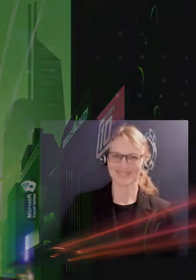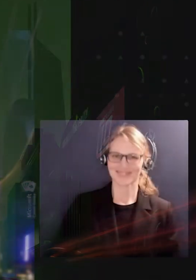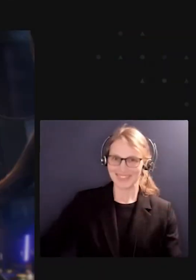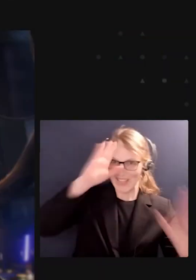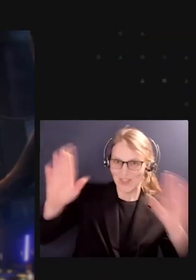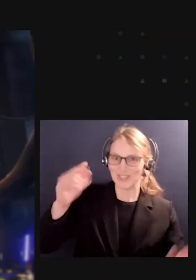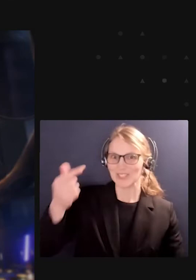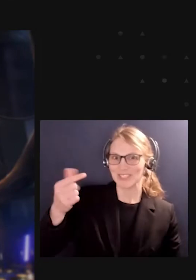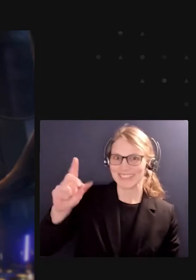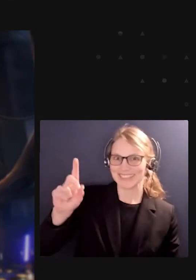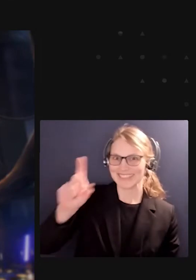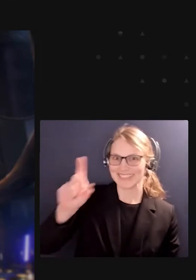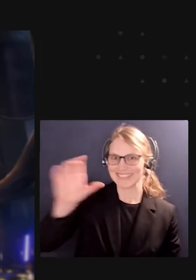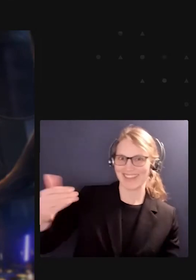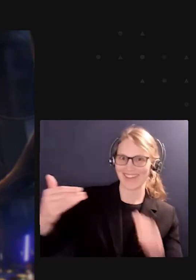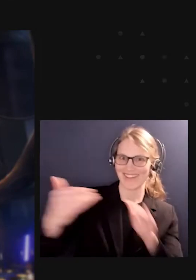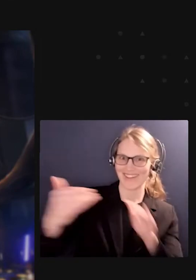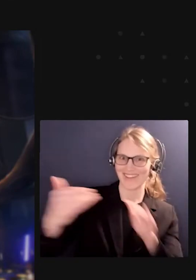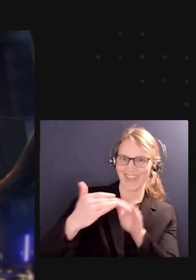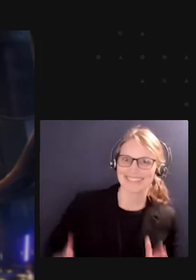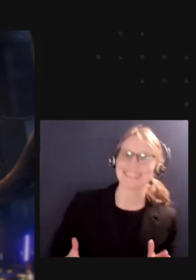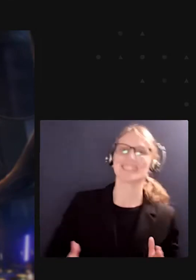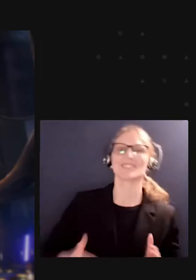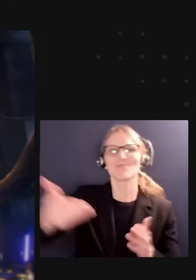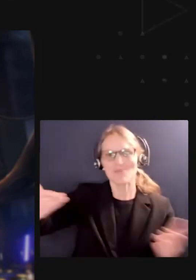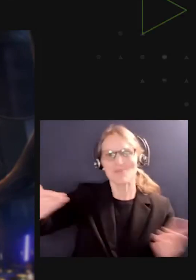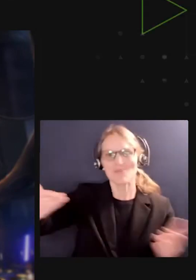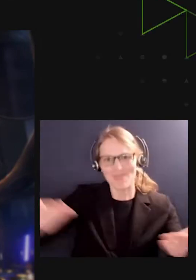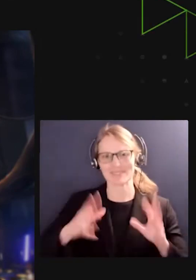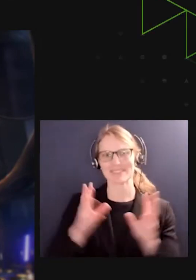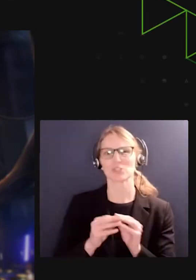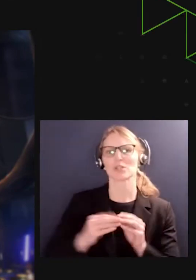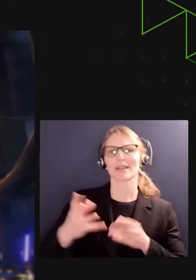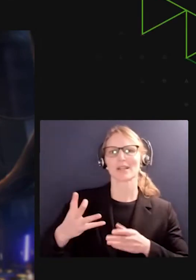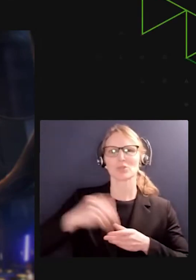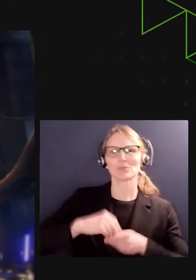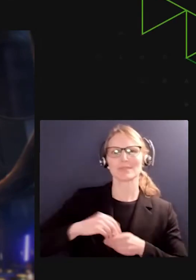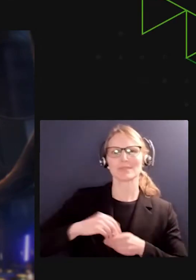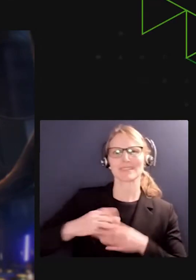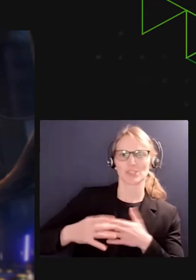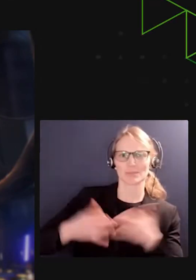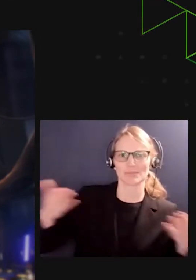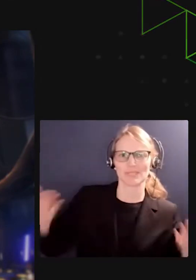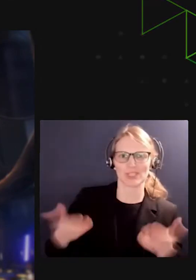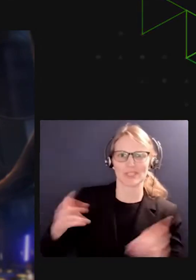Hello, GDC colleagues and welcome to our session, "Inclusive Leadership at Xbox Game Studios,"